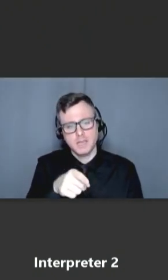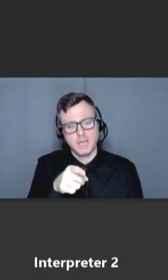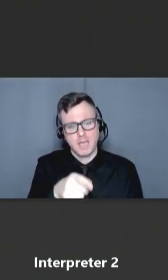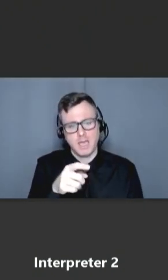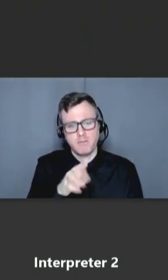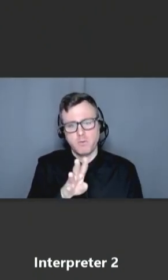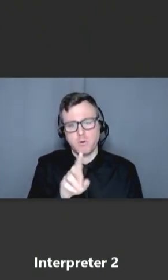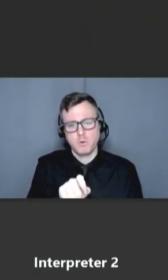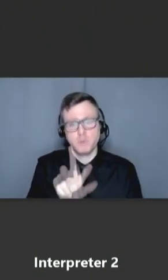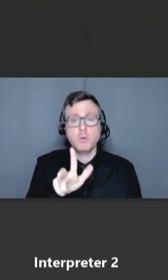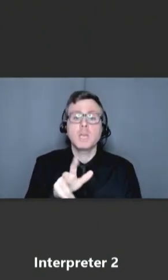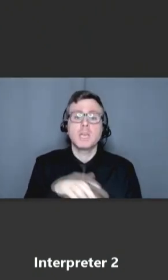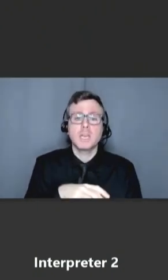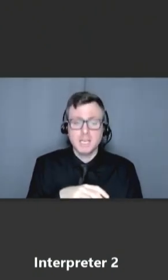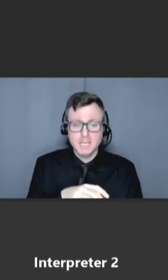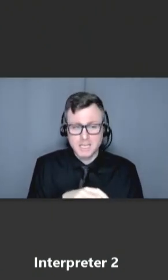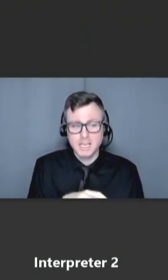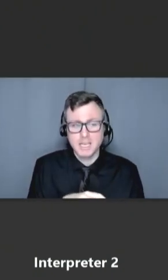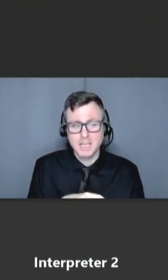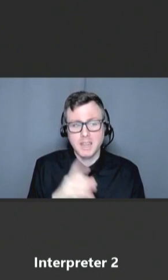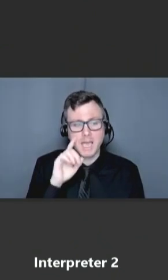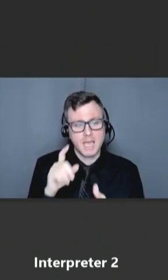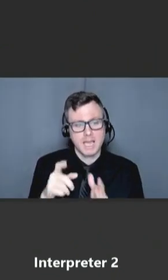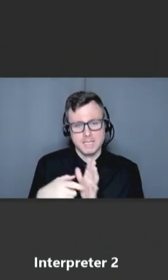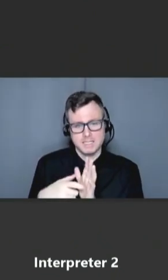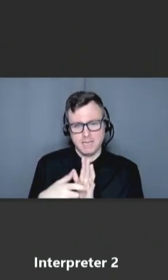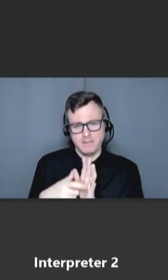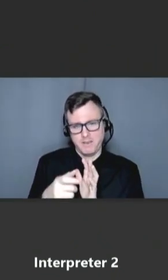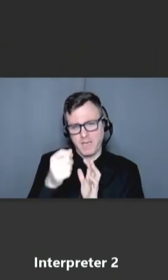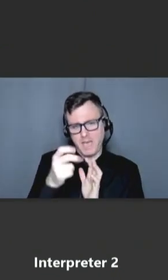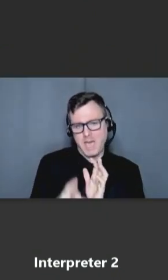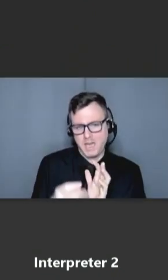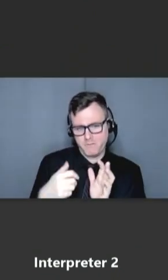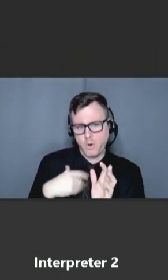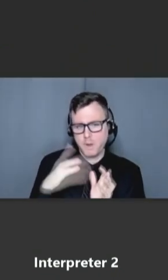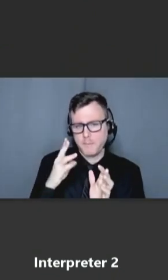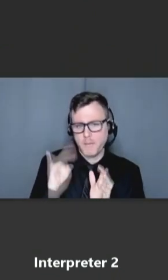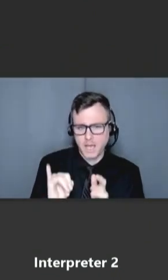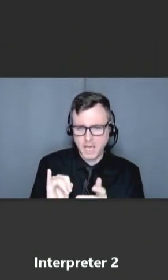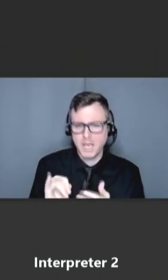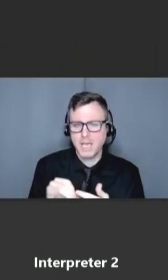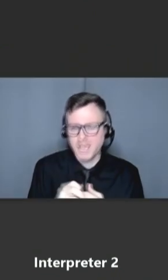LGBT people of color identifying as bisexual and about half of transgender people describing their